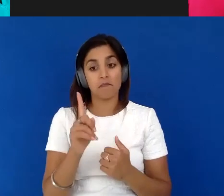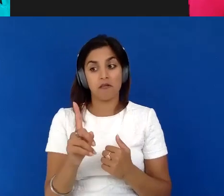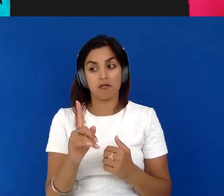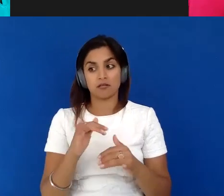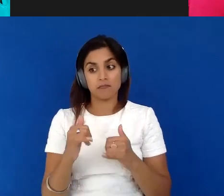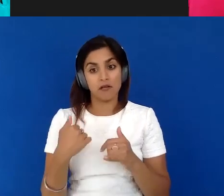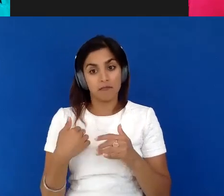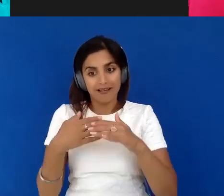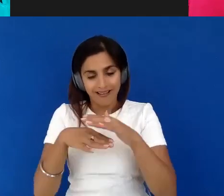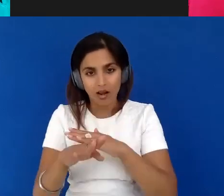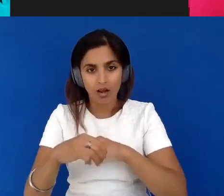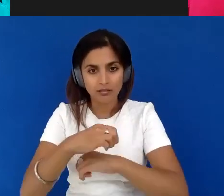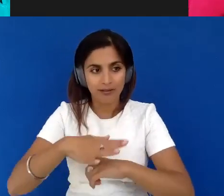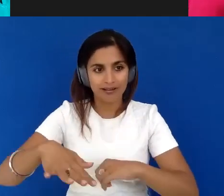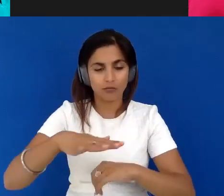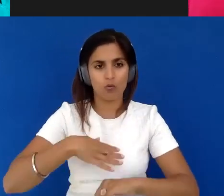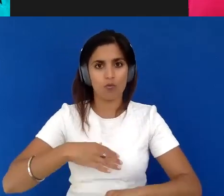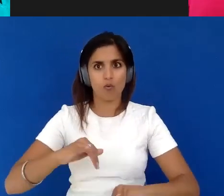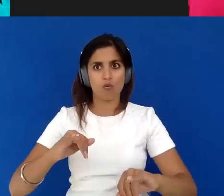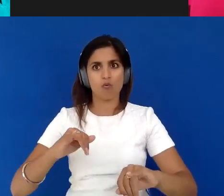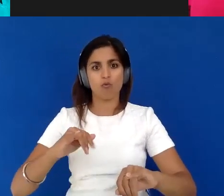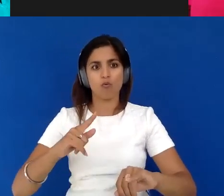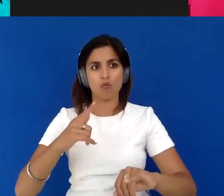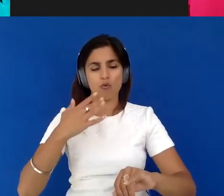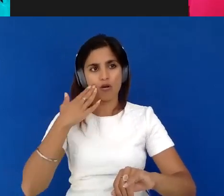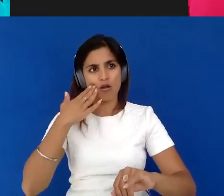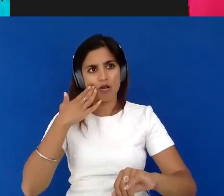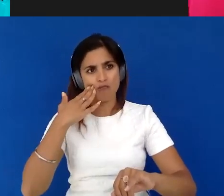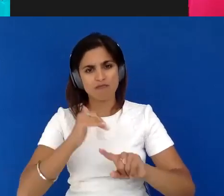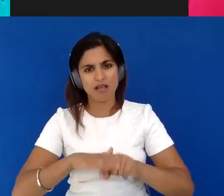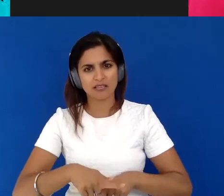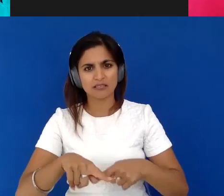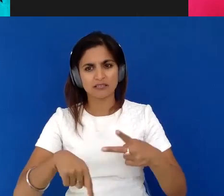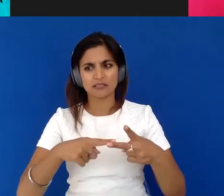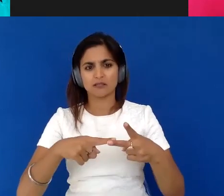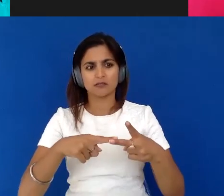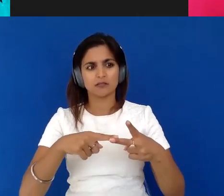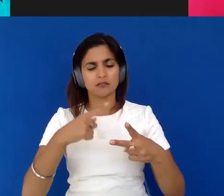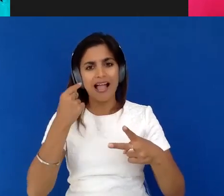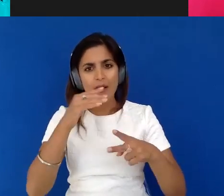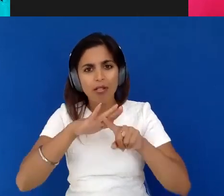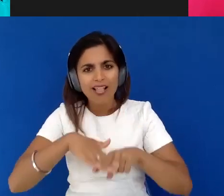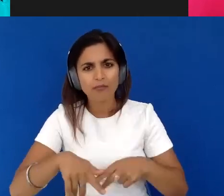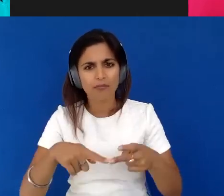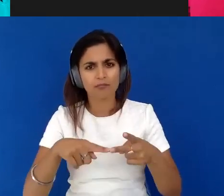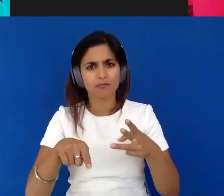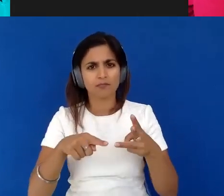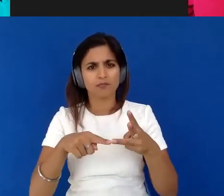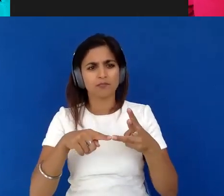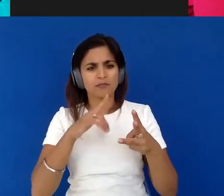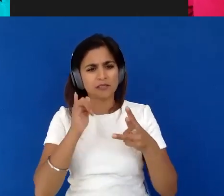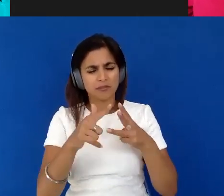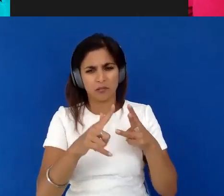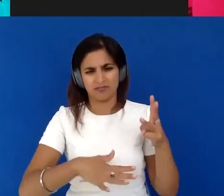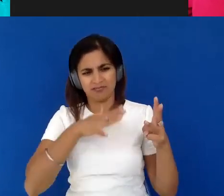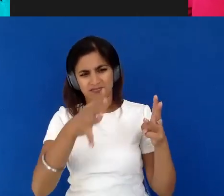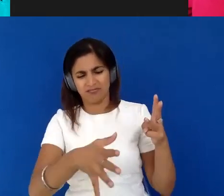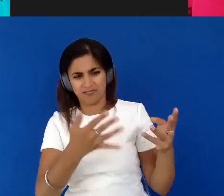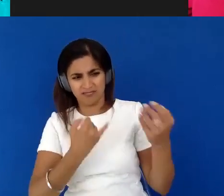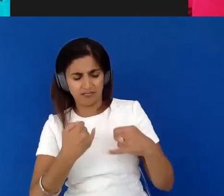ableism is rife anti-Blackness is rife sometimes hegemony is rife and so those